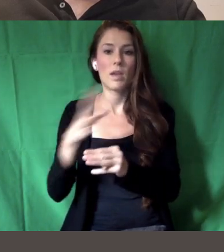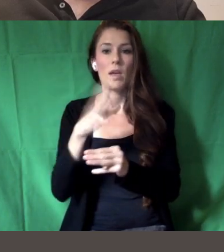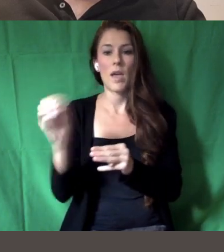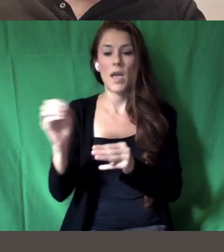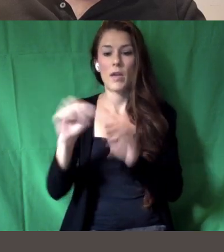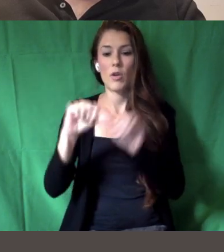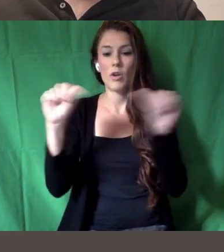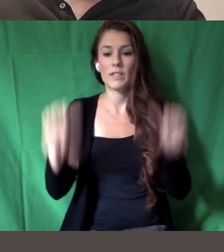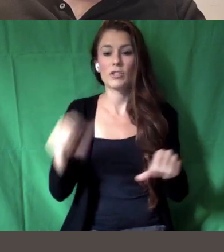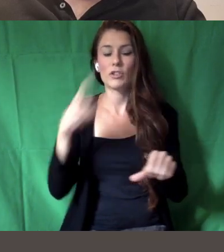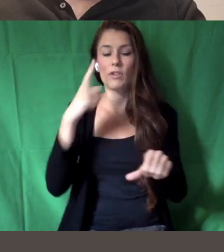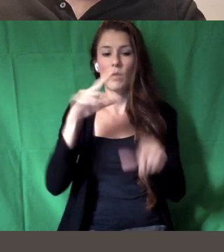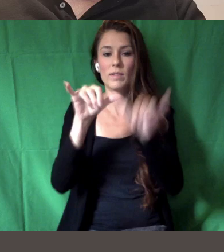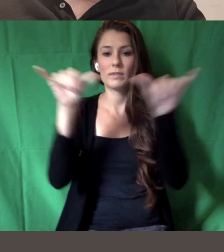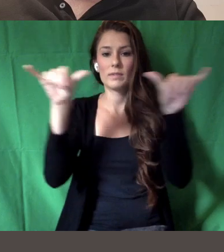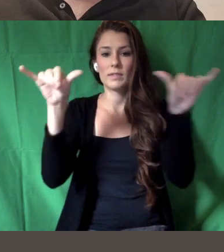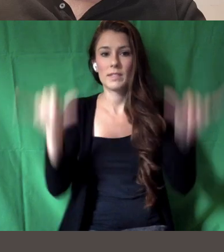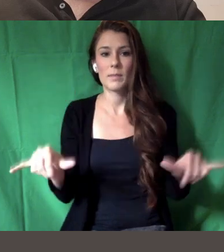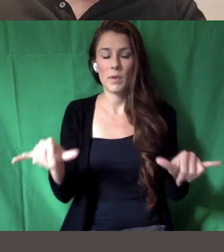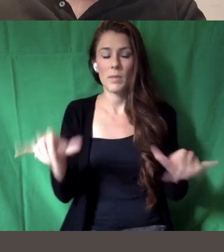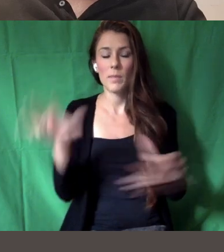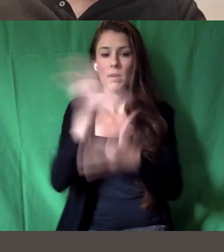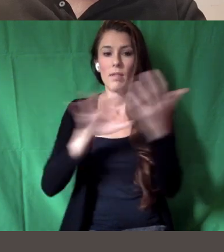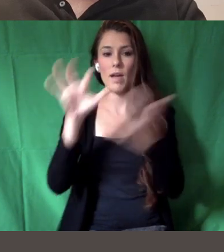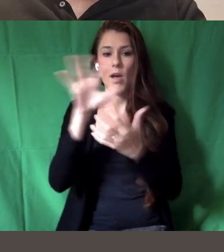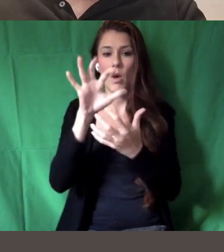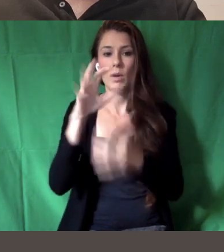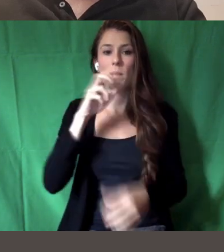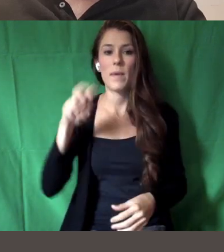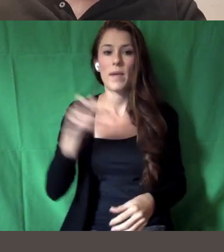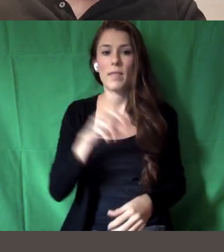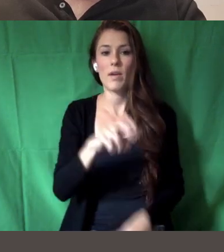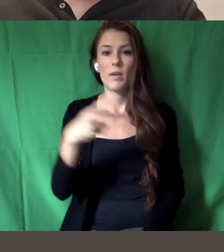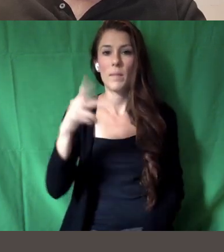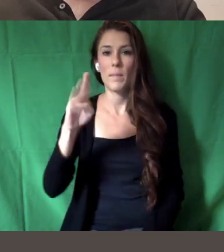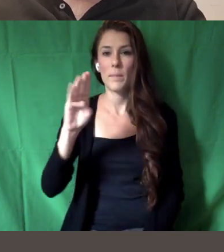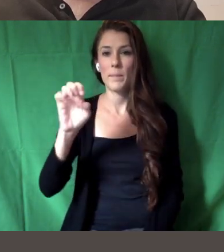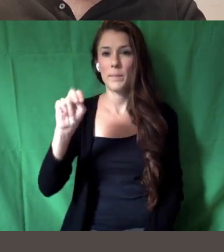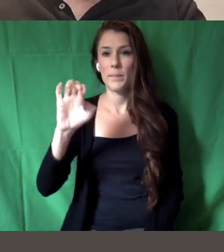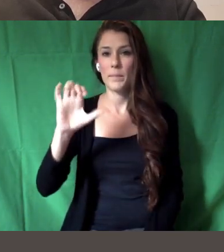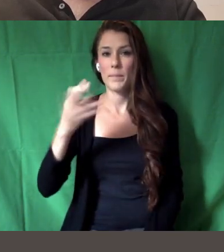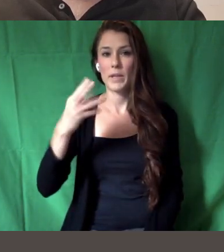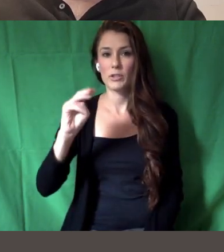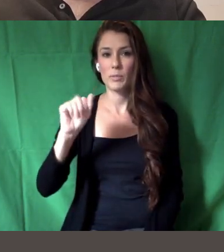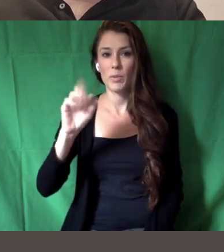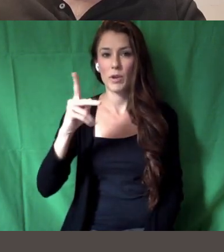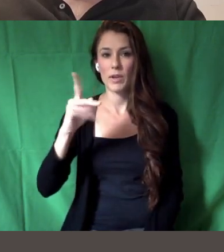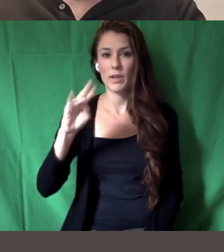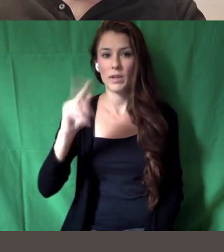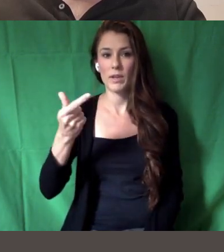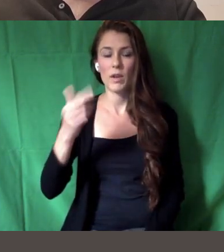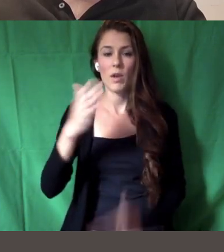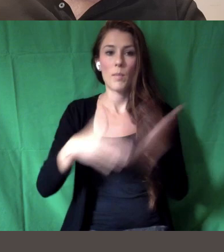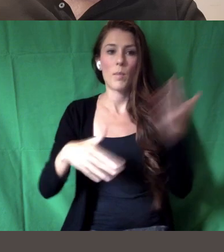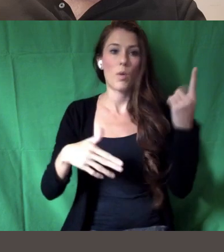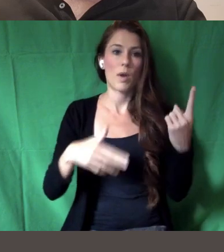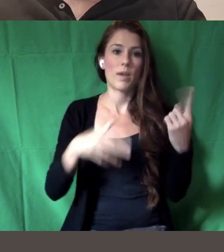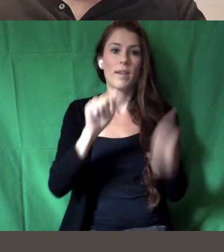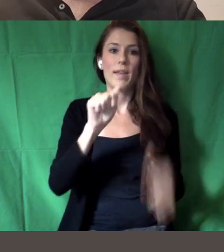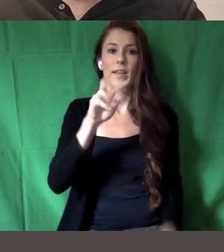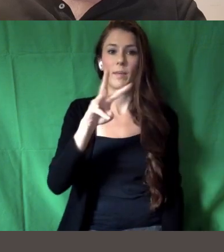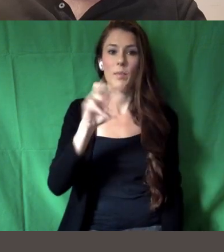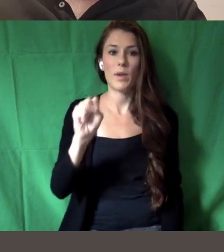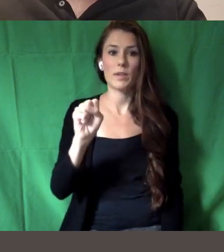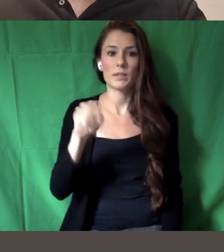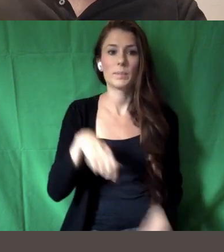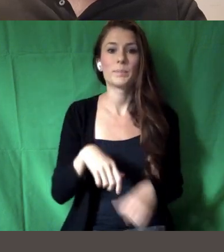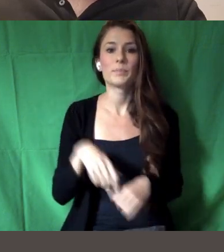initial architecture for systematic cloud Python benchmarking. Part 1, AWS. Currently,